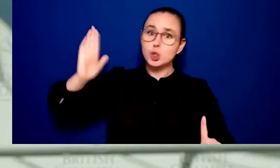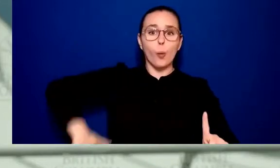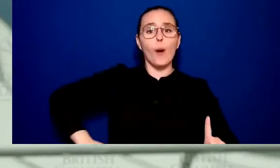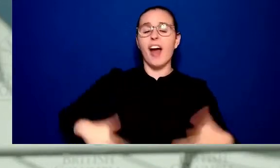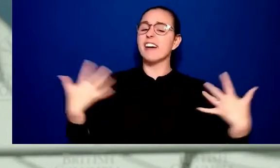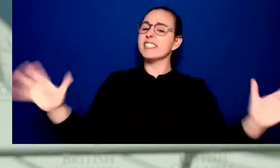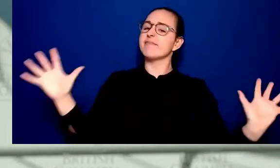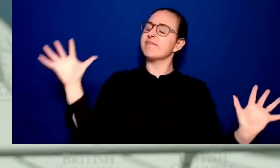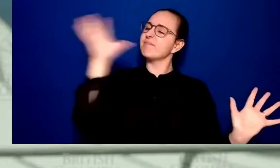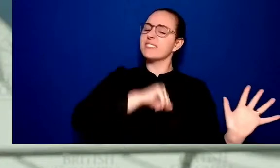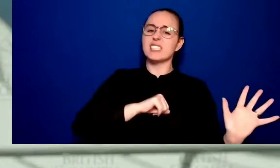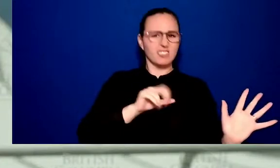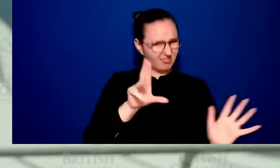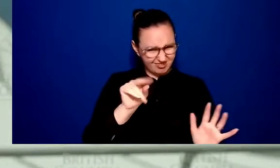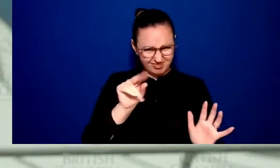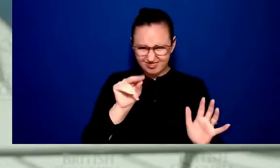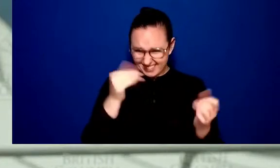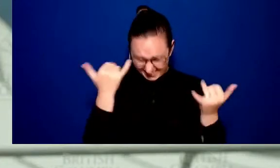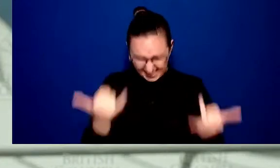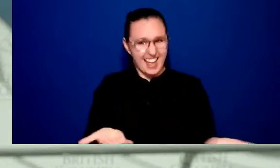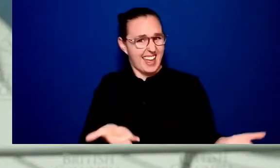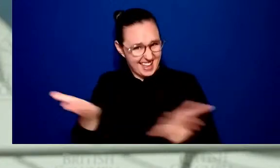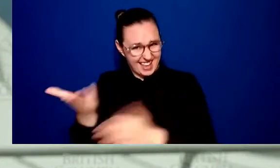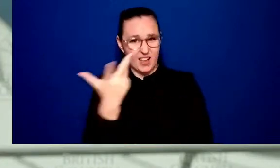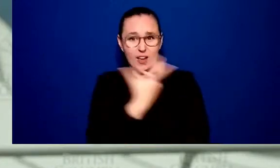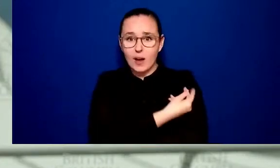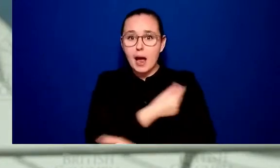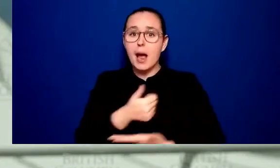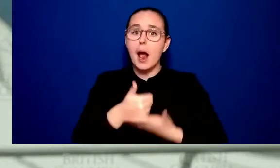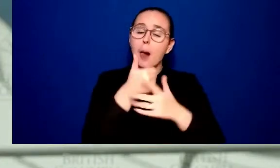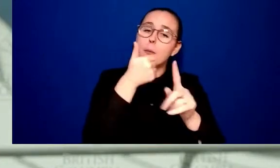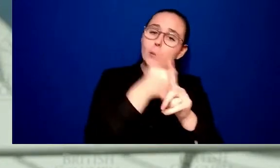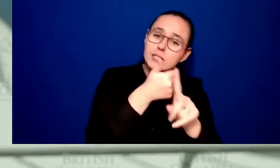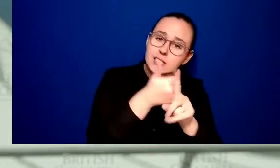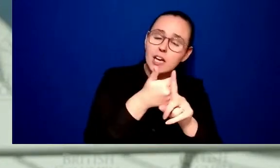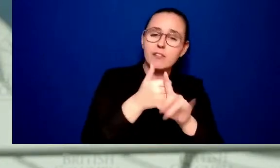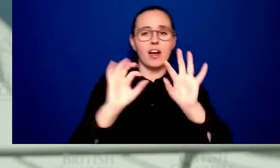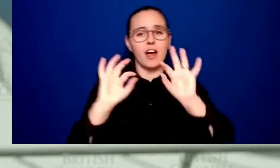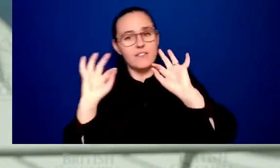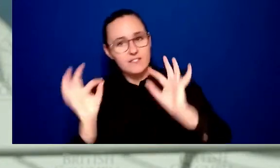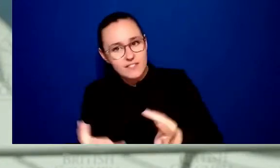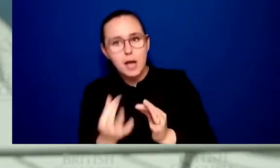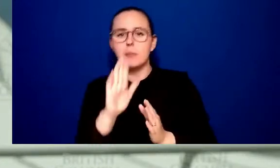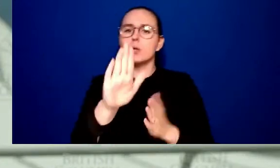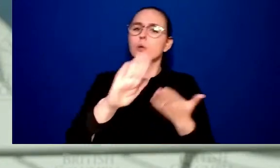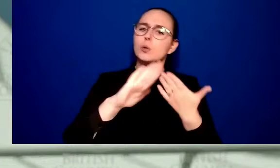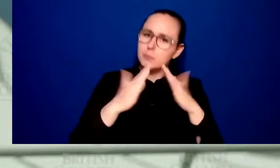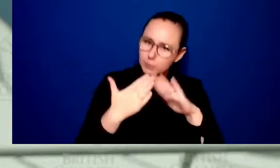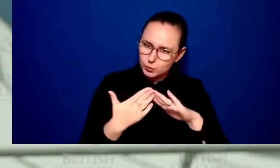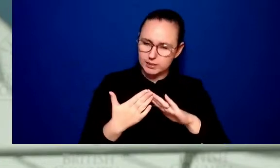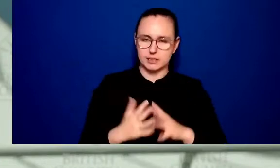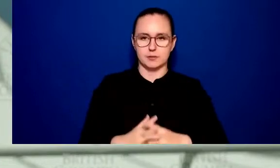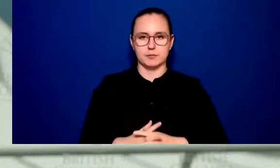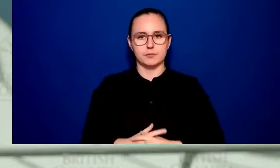community. We are also looking at whether we need to use